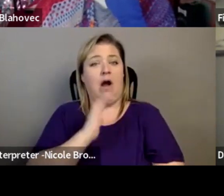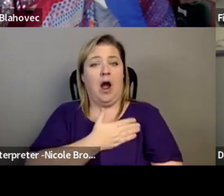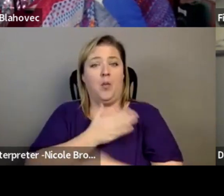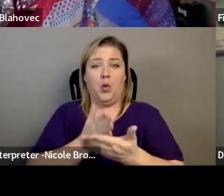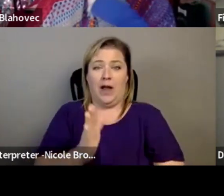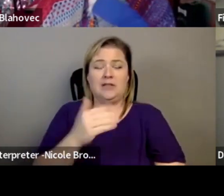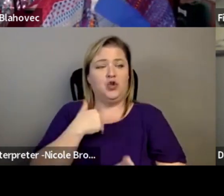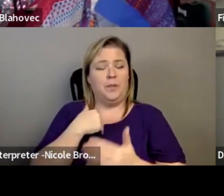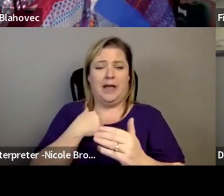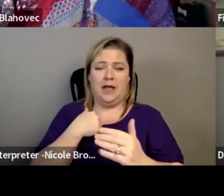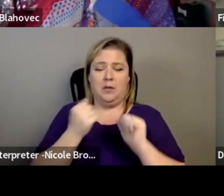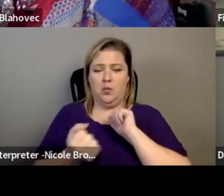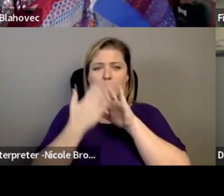to be treated as human beings.